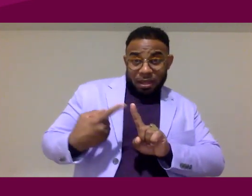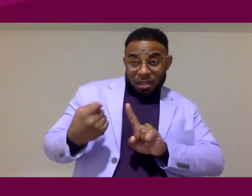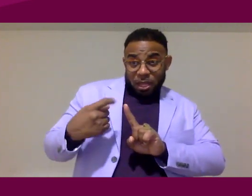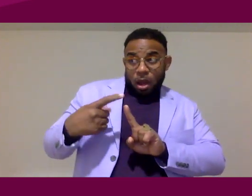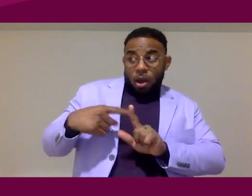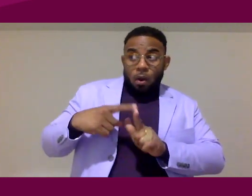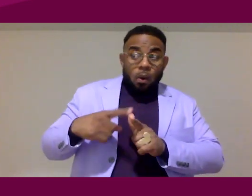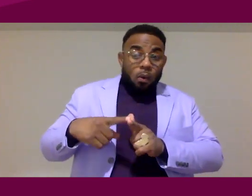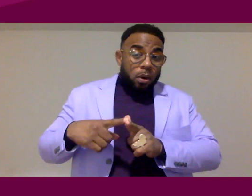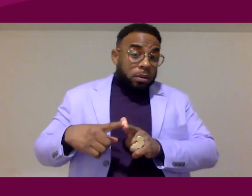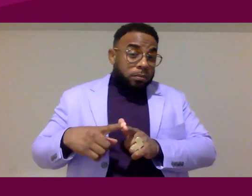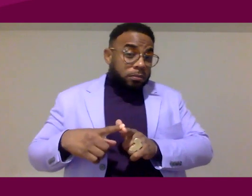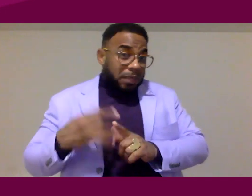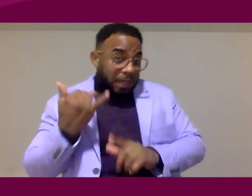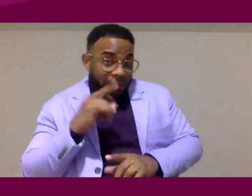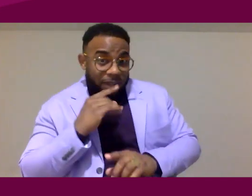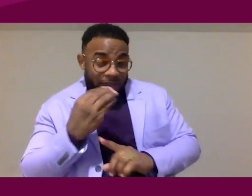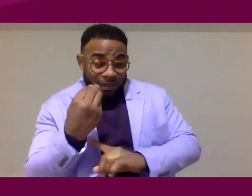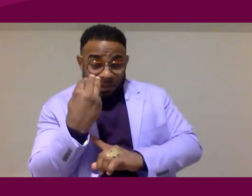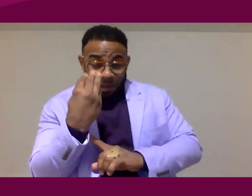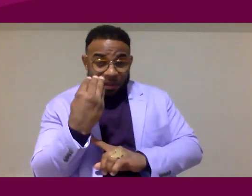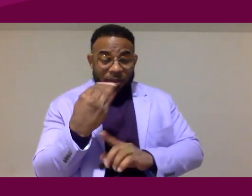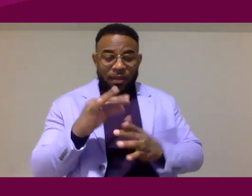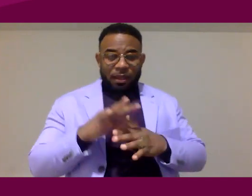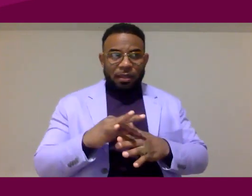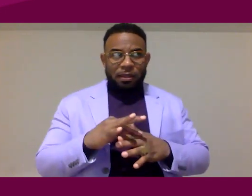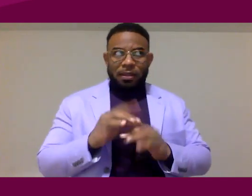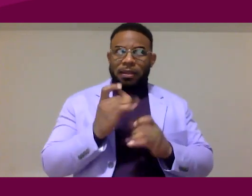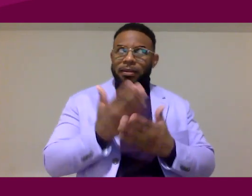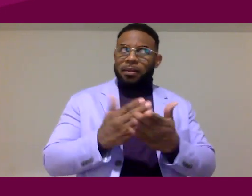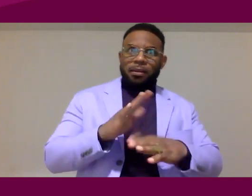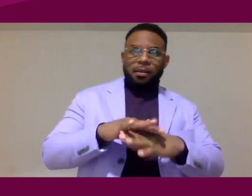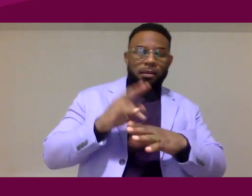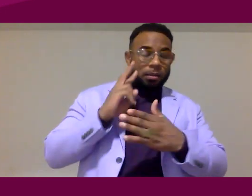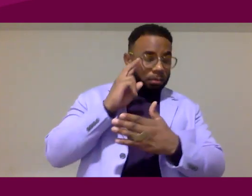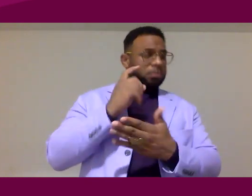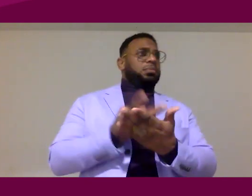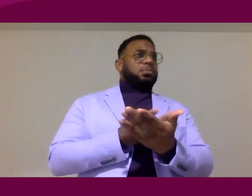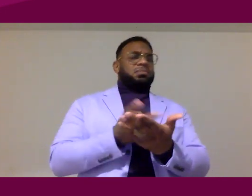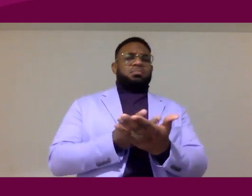Or if it is flashing content, give someone a seizure.